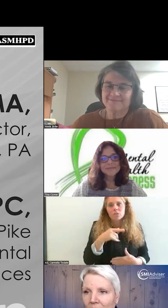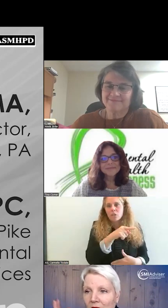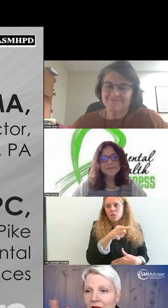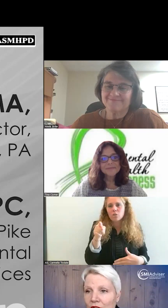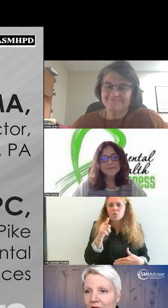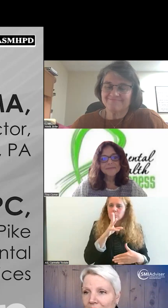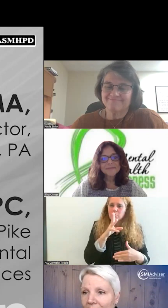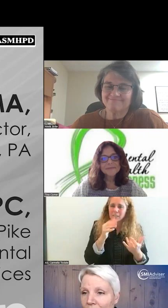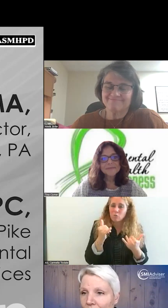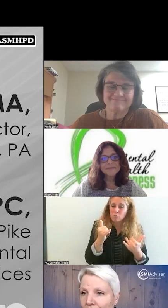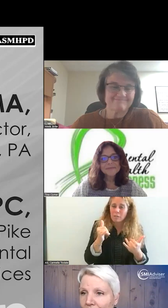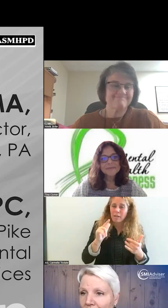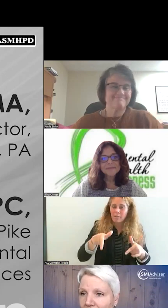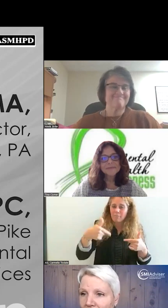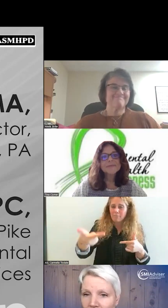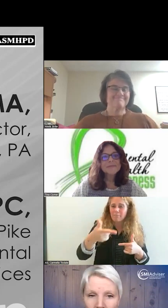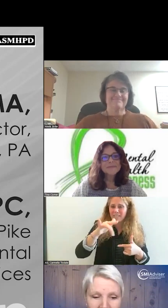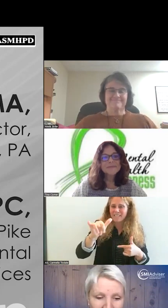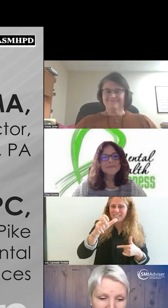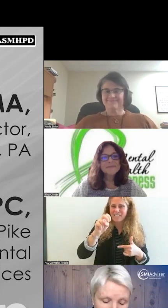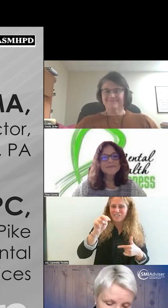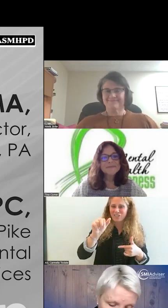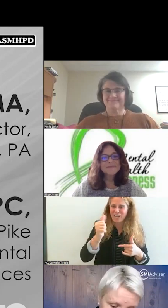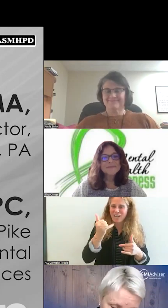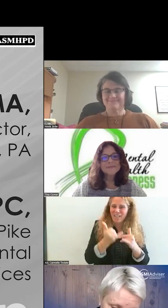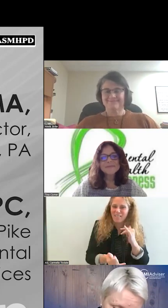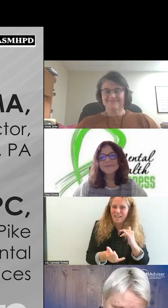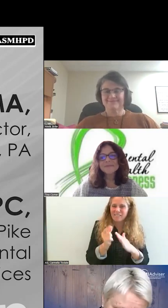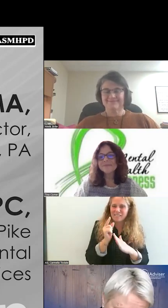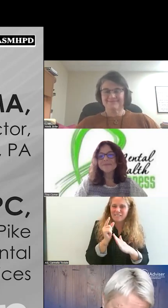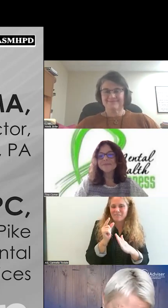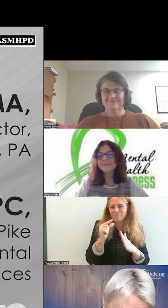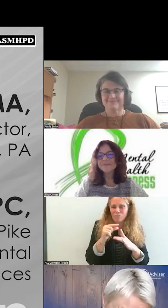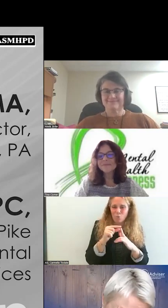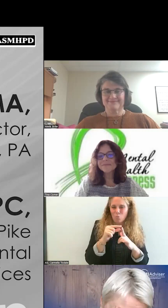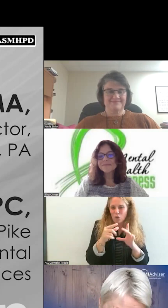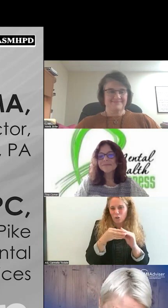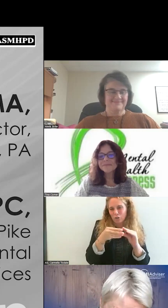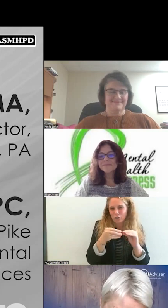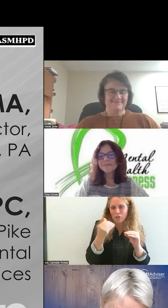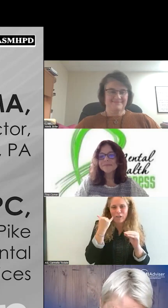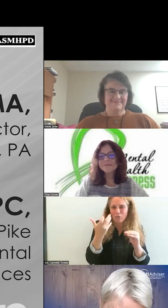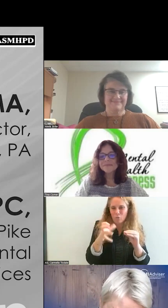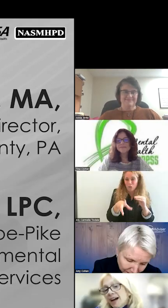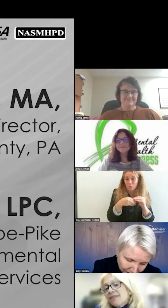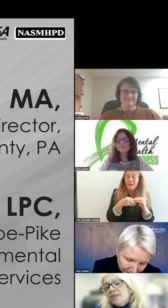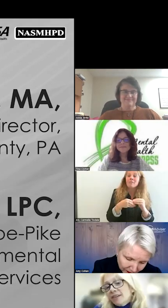I WILL GIVE JENNA THE LAST WORD IF THERE IS ANYTHING SHE WANTS TO ADD? I WANT TO ADD IT IS IMPORTANT TO HAVE ALL OF THESE